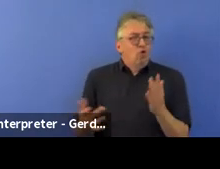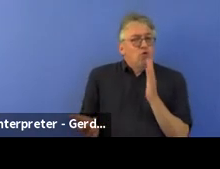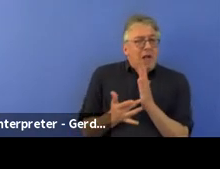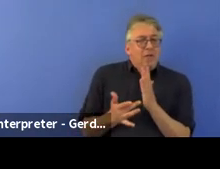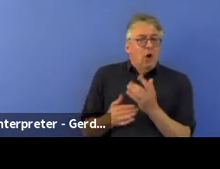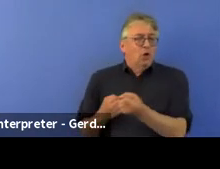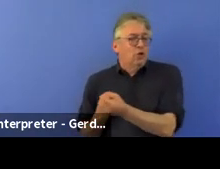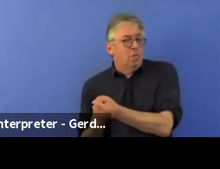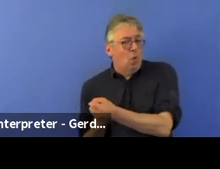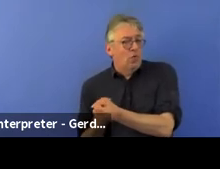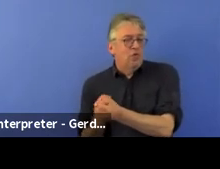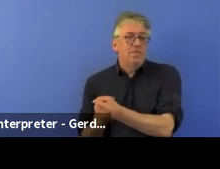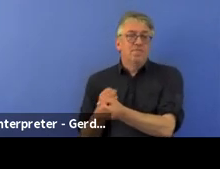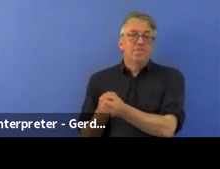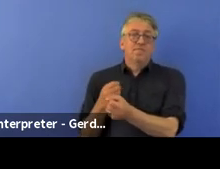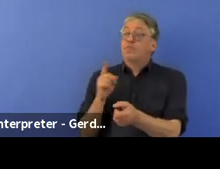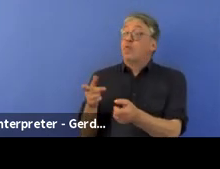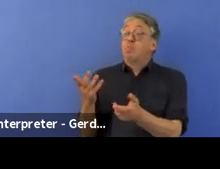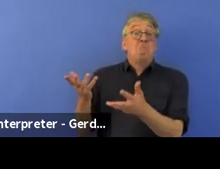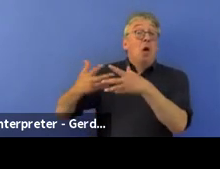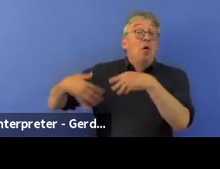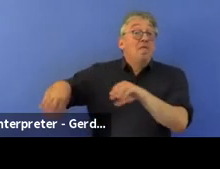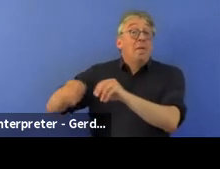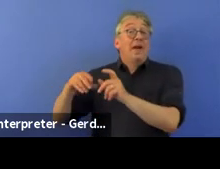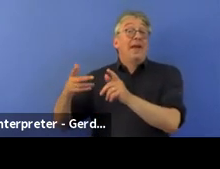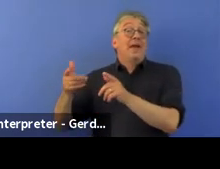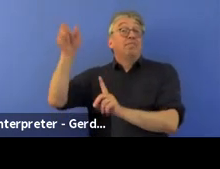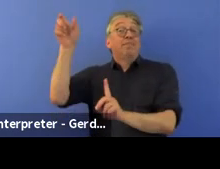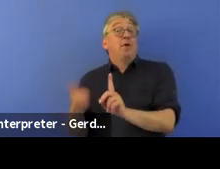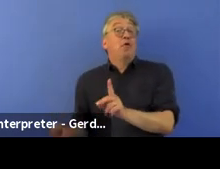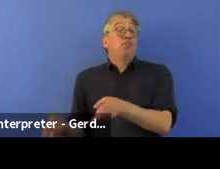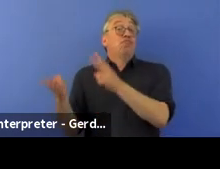forward, providing alternate